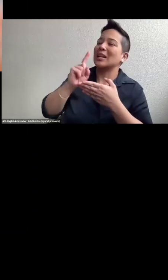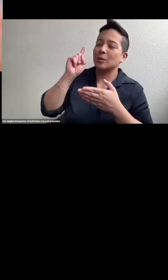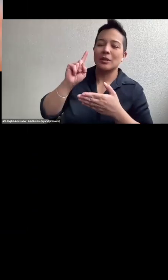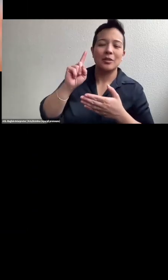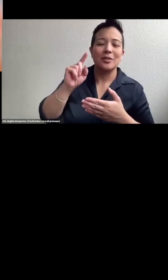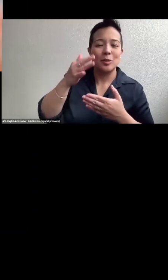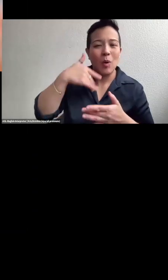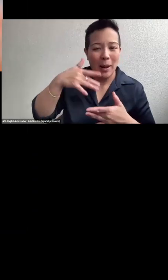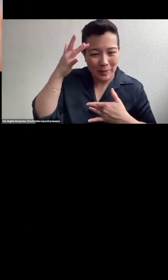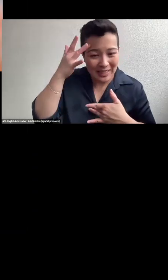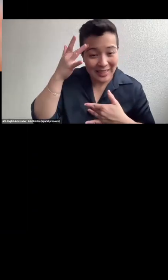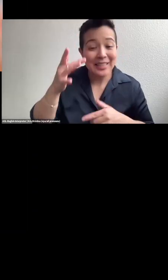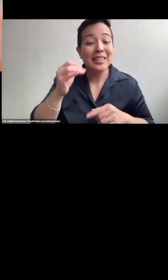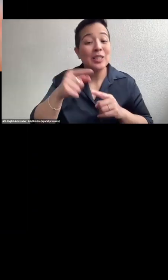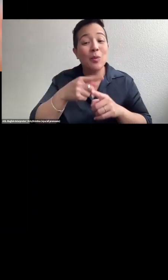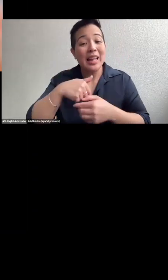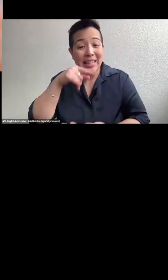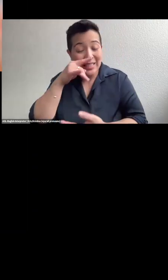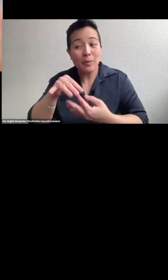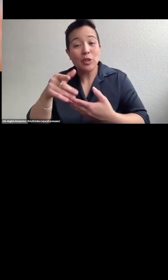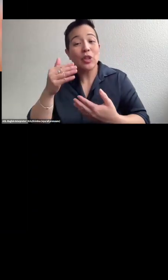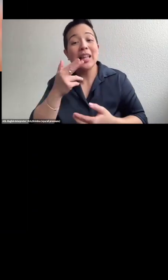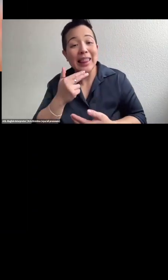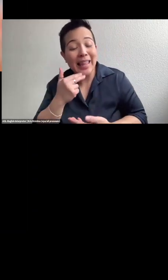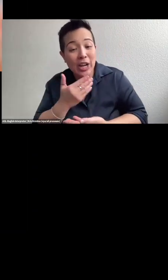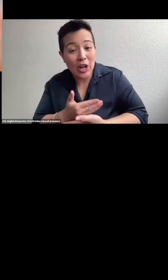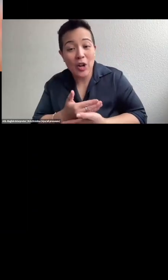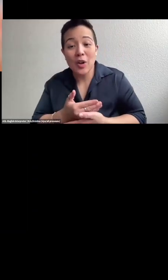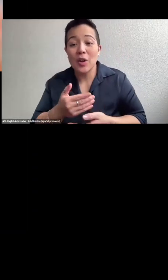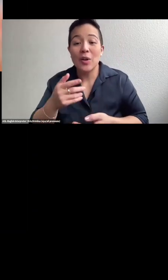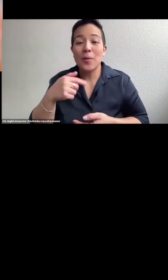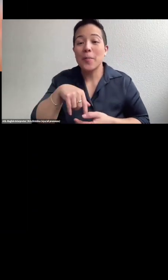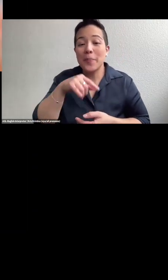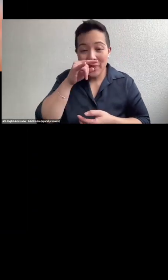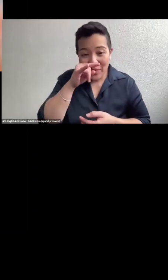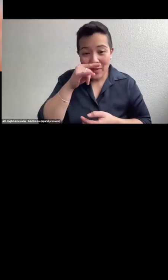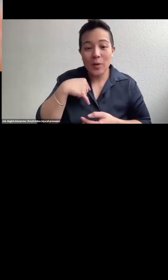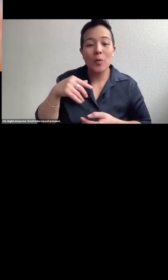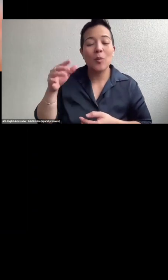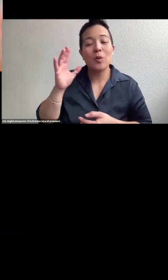especially when they're little, they're like, we used to kid that, we used to joke in our family like